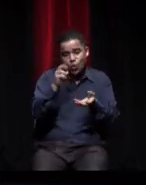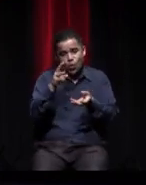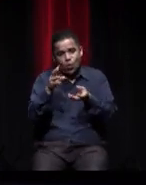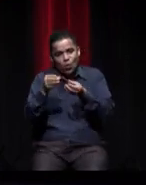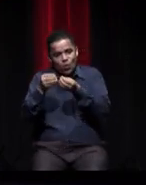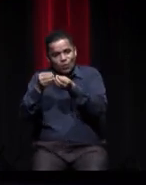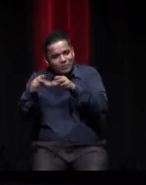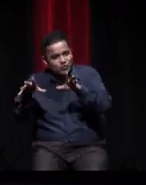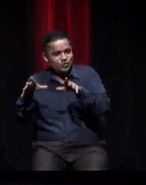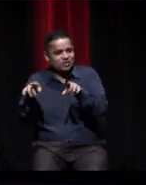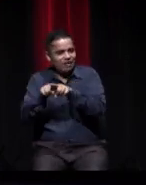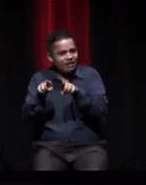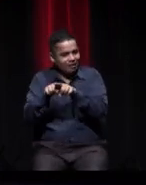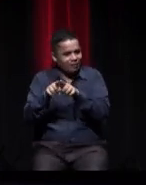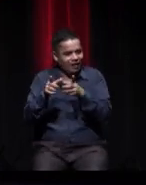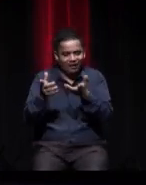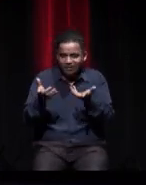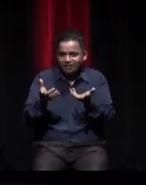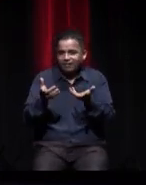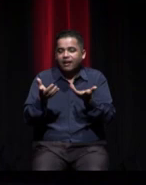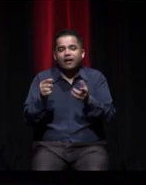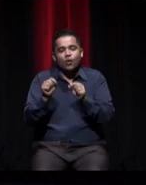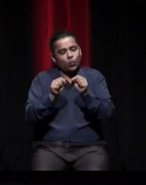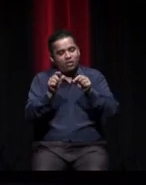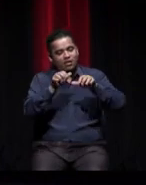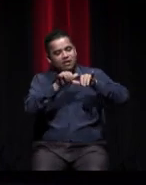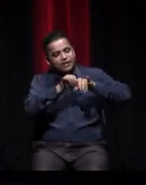it's also the dissemination, the opening,